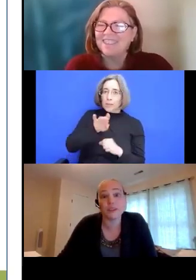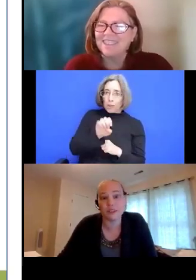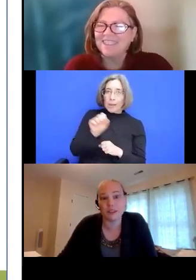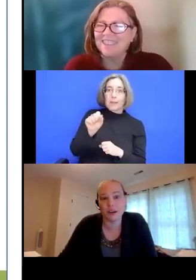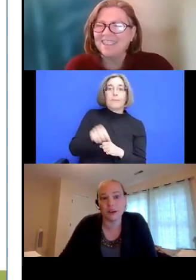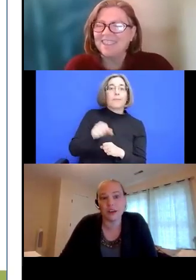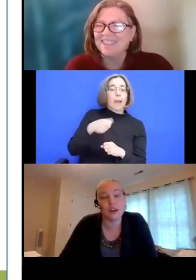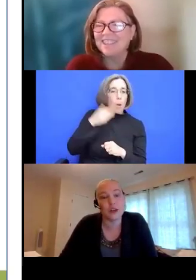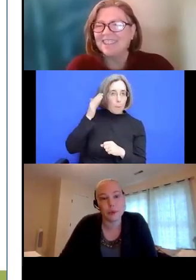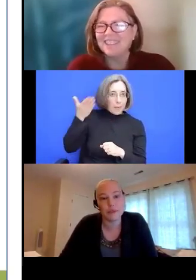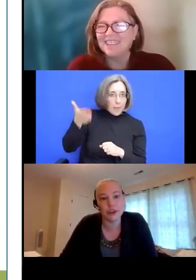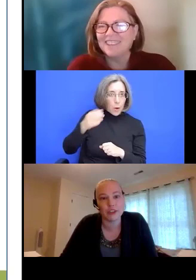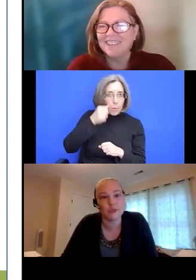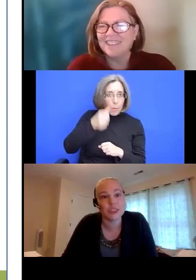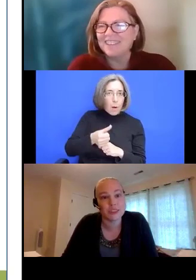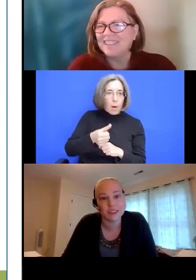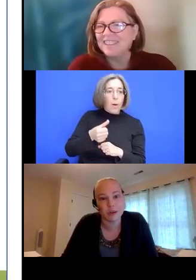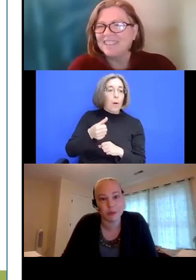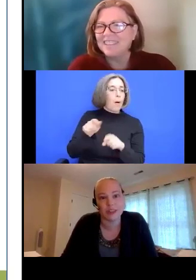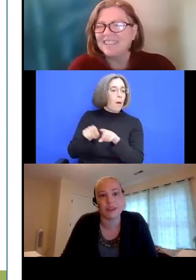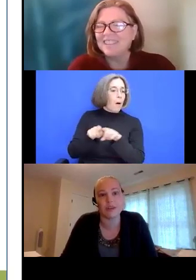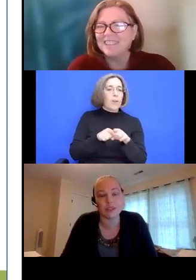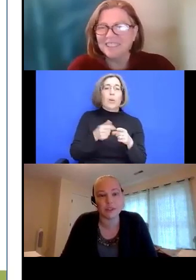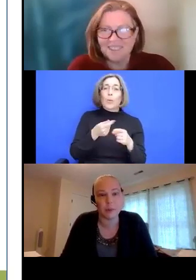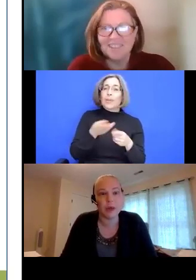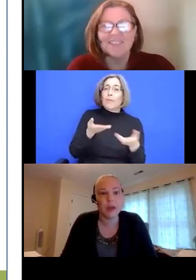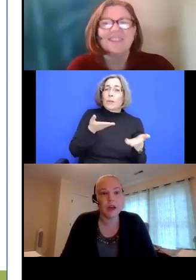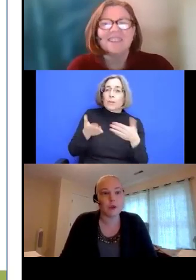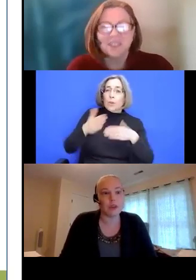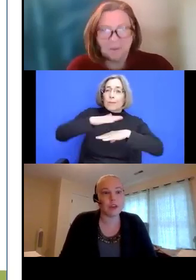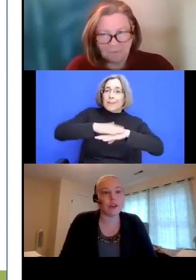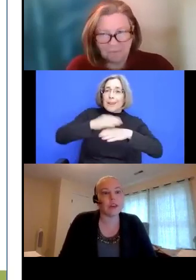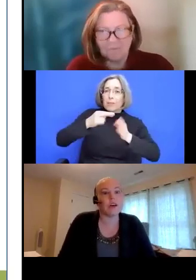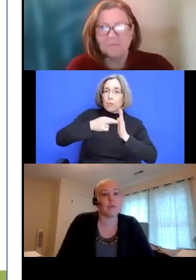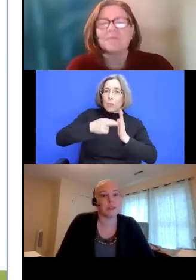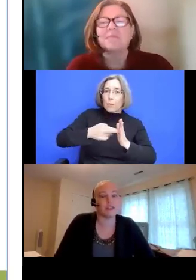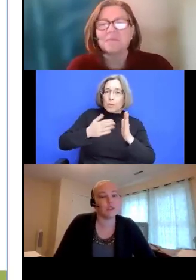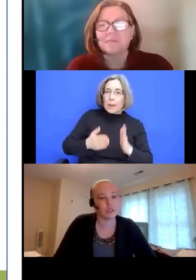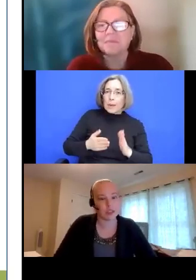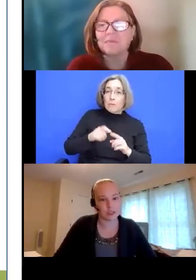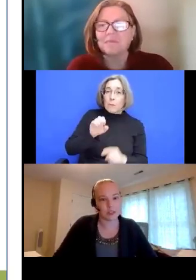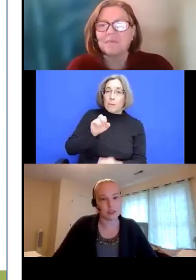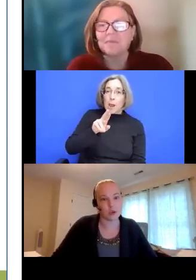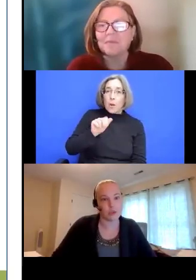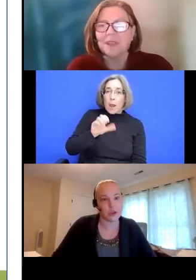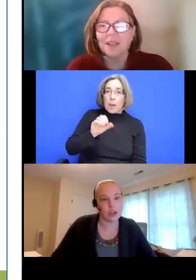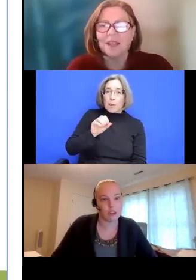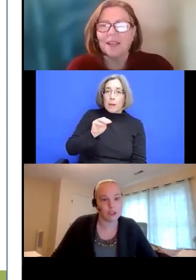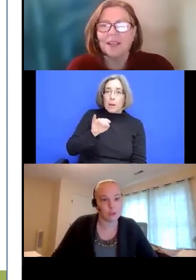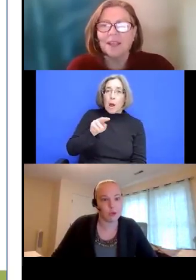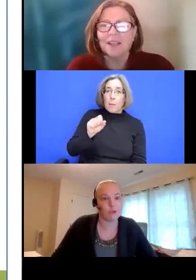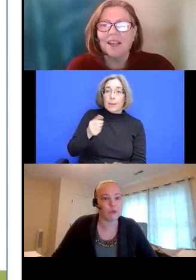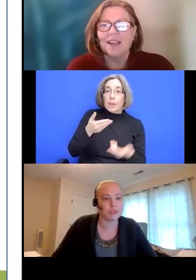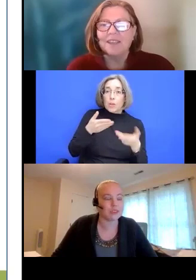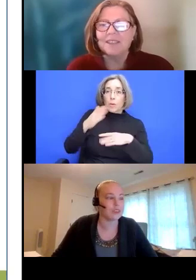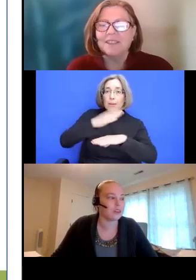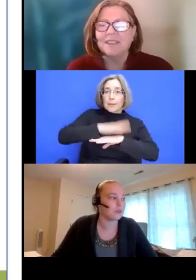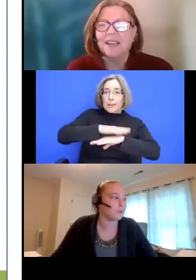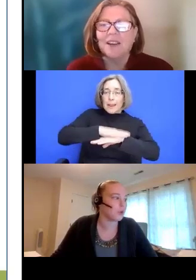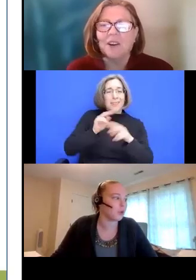as a number of our service desk representatives from the eRA Commons service desk, so very knowledgeable folks are over there.